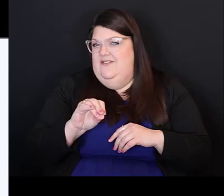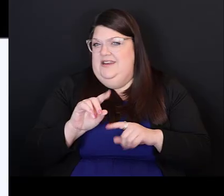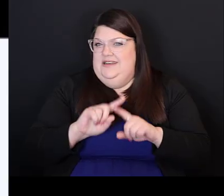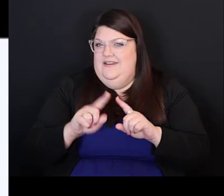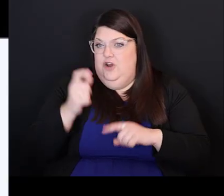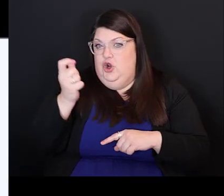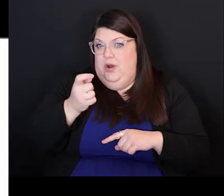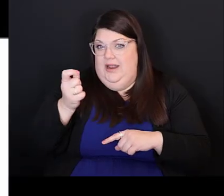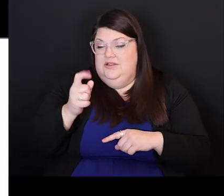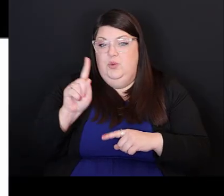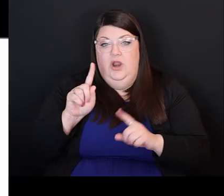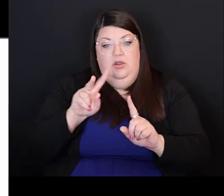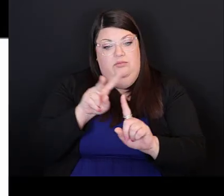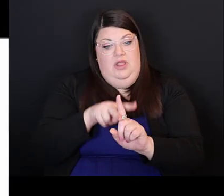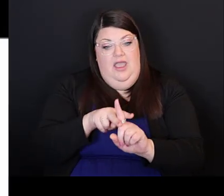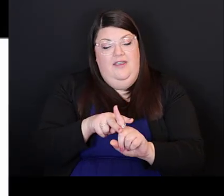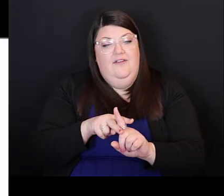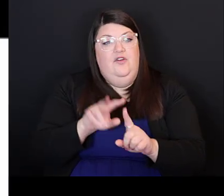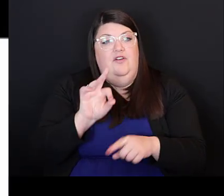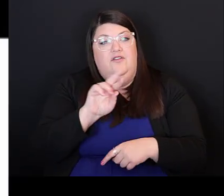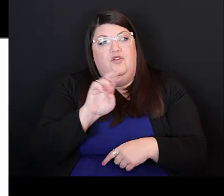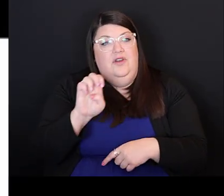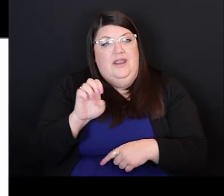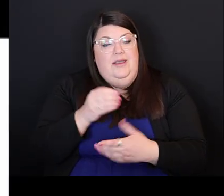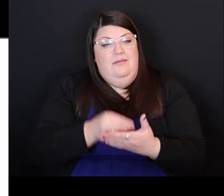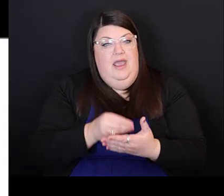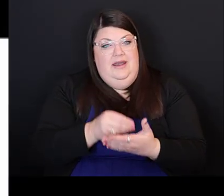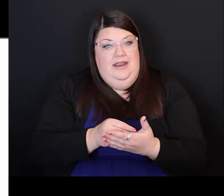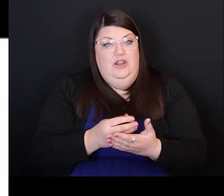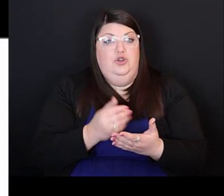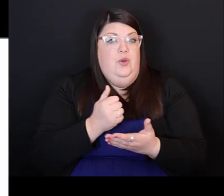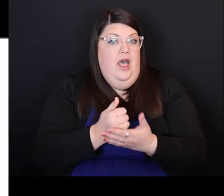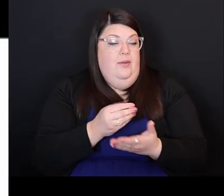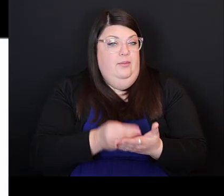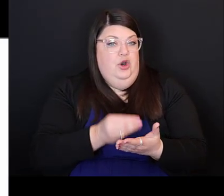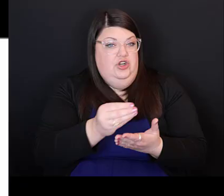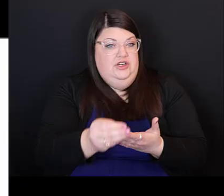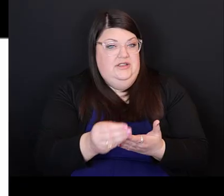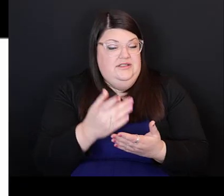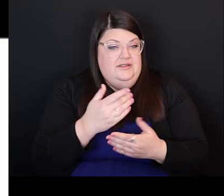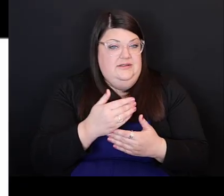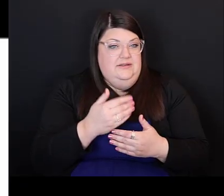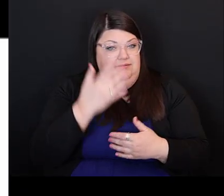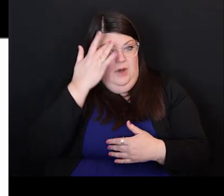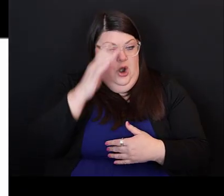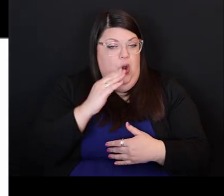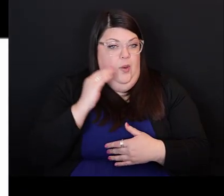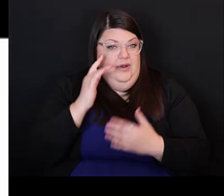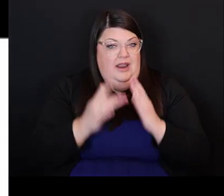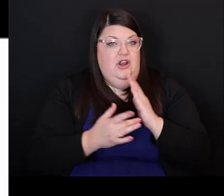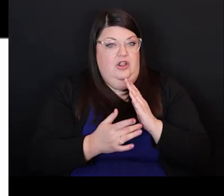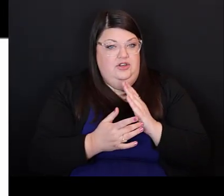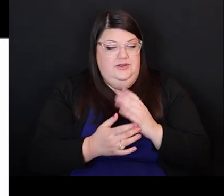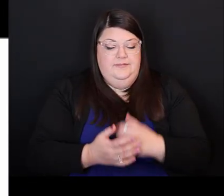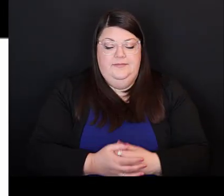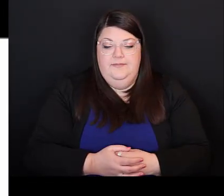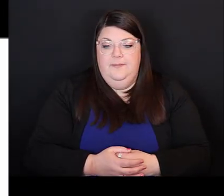available where you can apply for free money to help purchase assistive technology, including smart home technology.